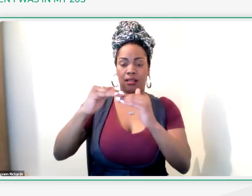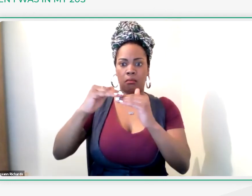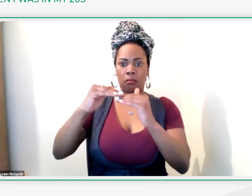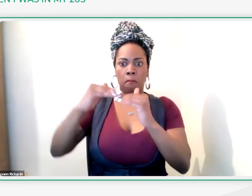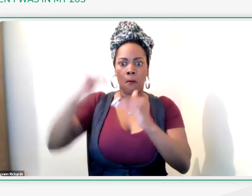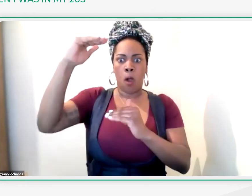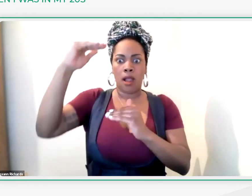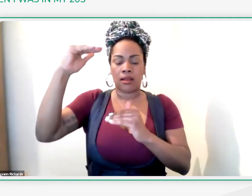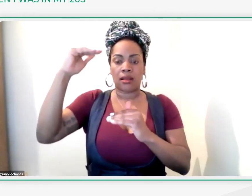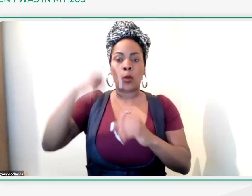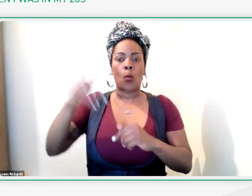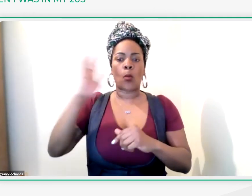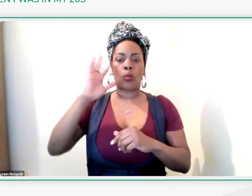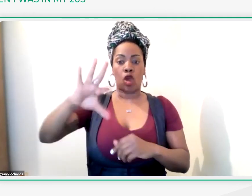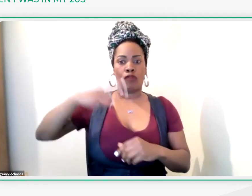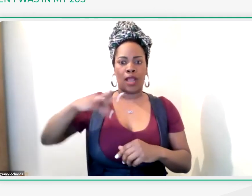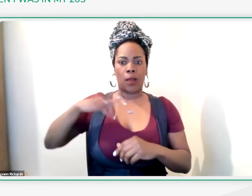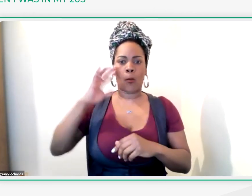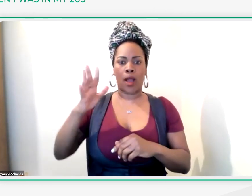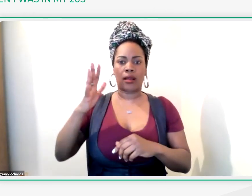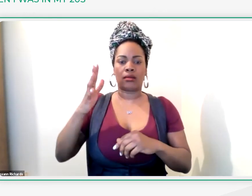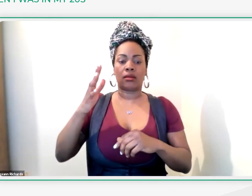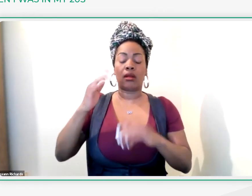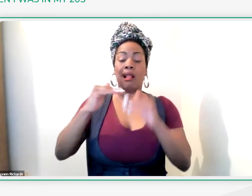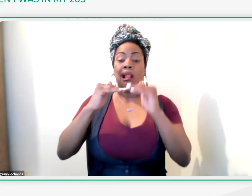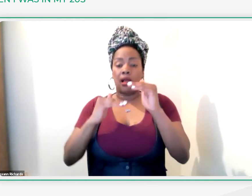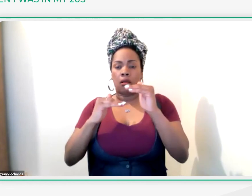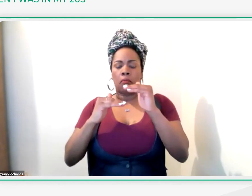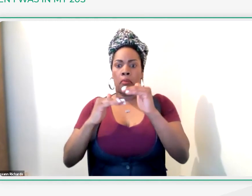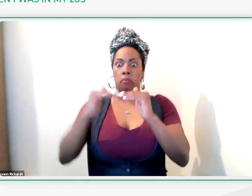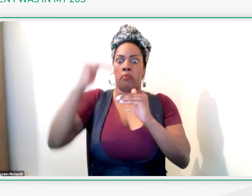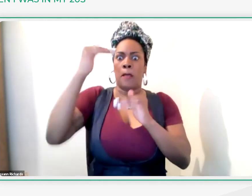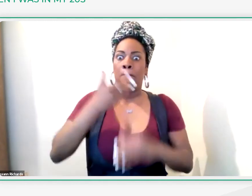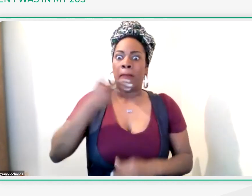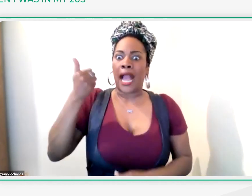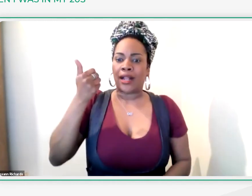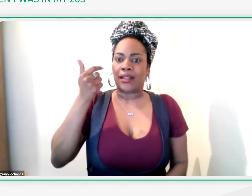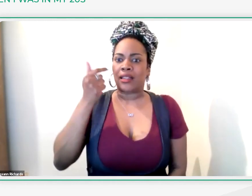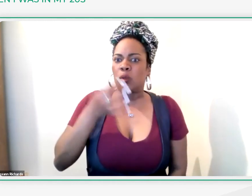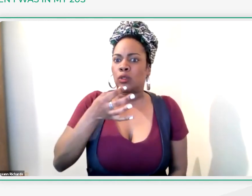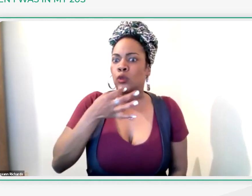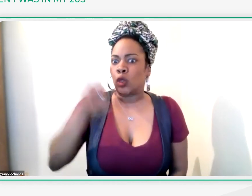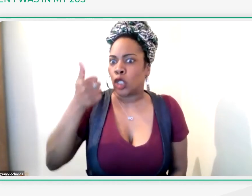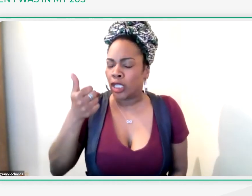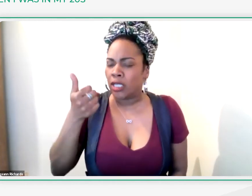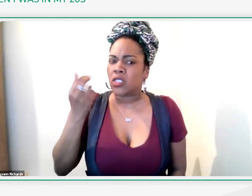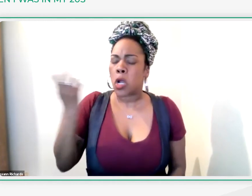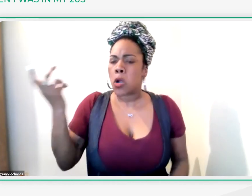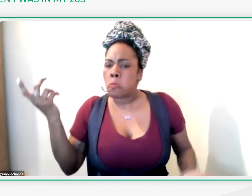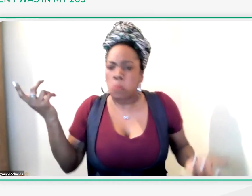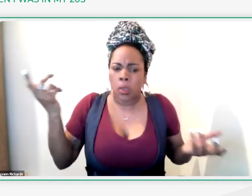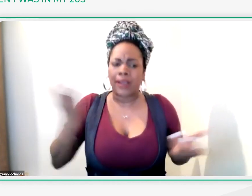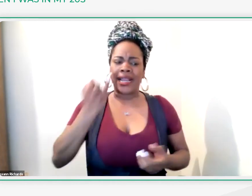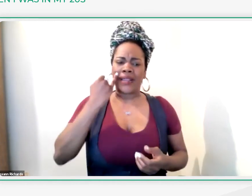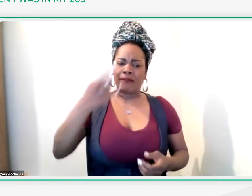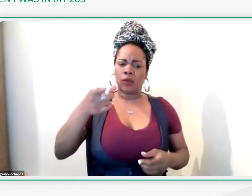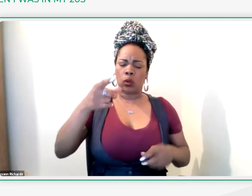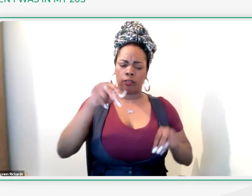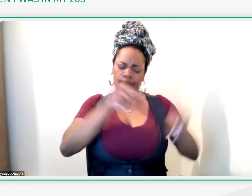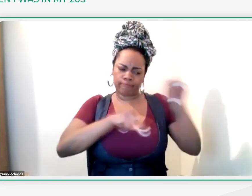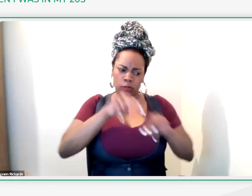slides ago, if the line is larger, it may help your score.